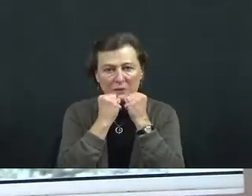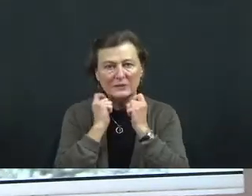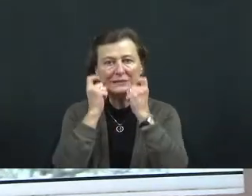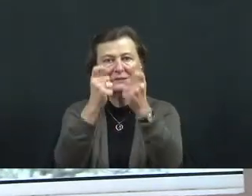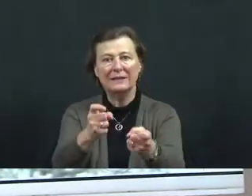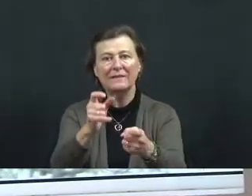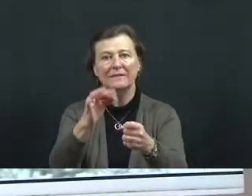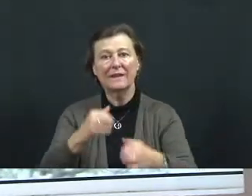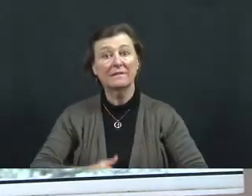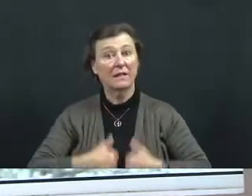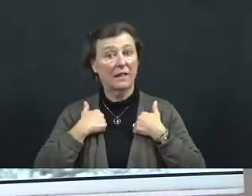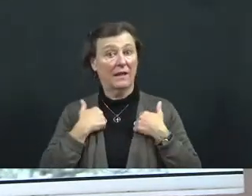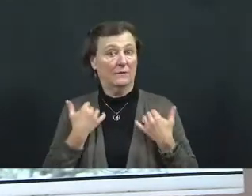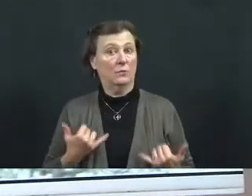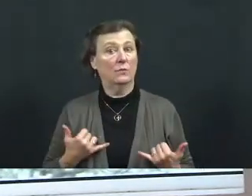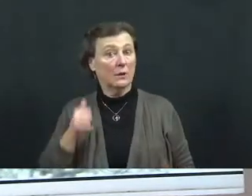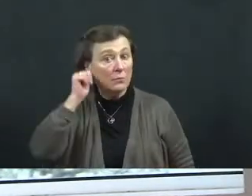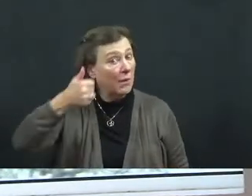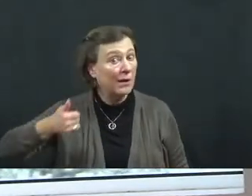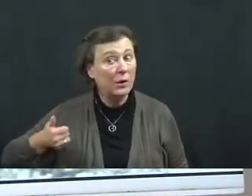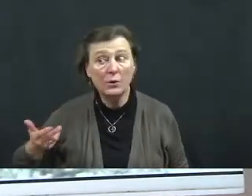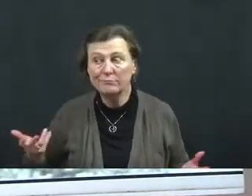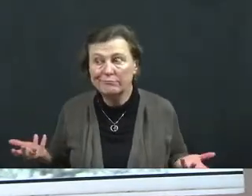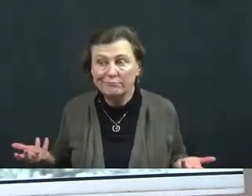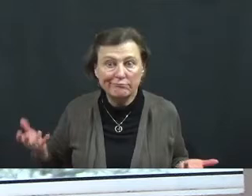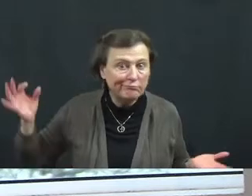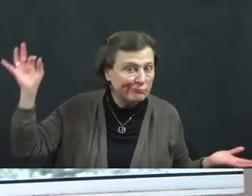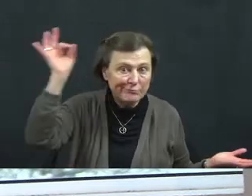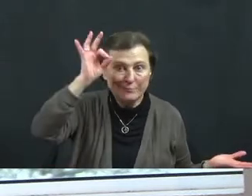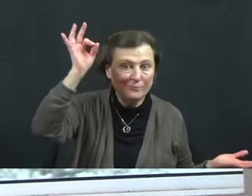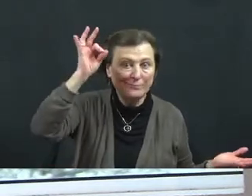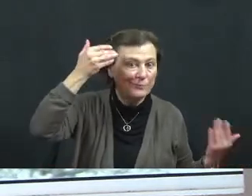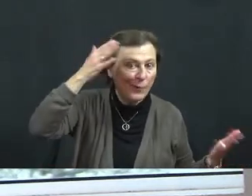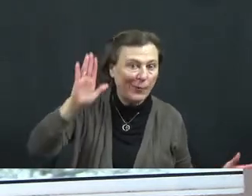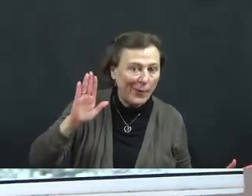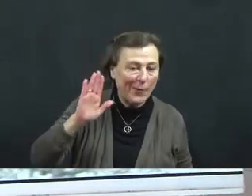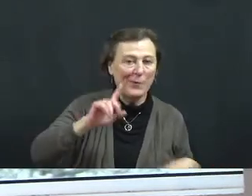Tomorrow, we don't know about. We don't know about tomorrow.